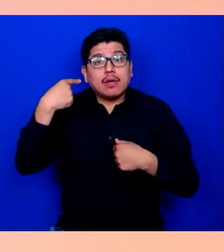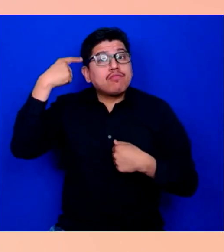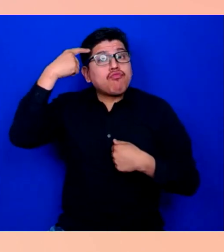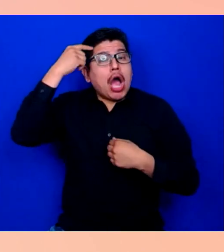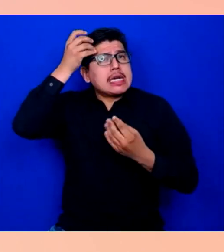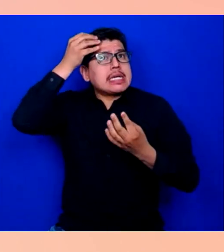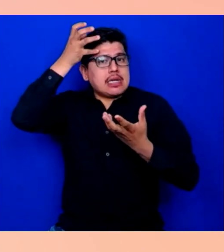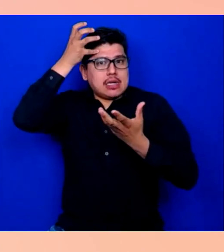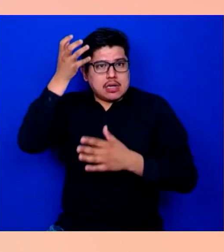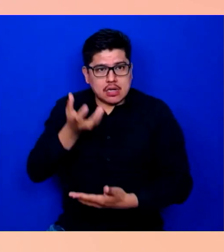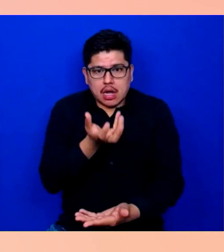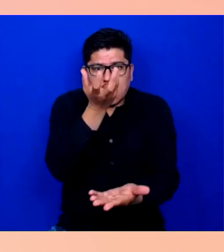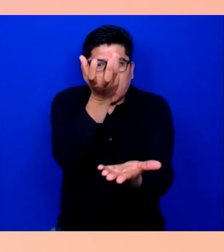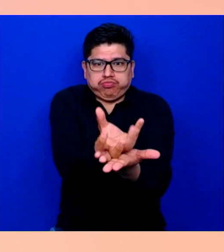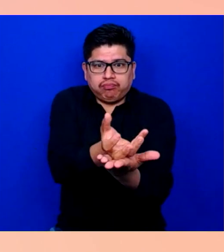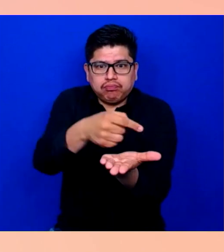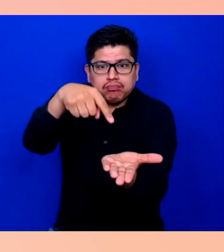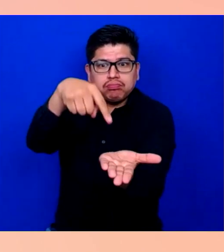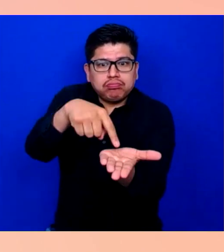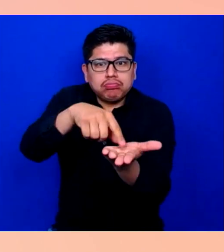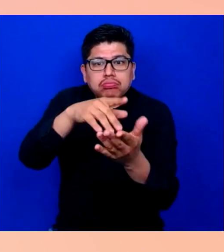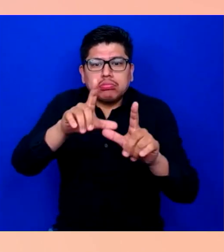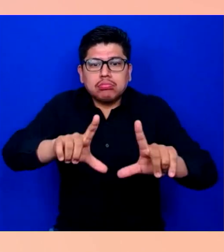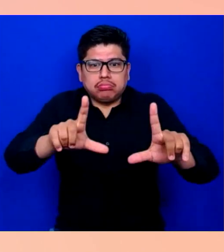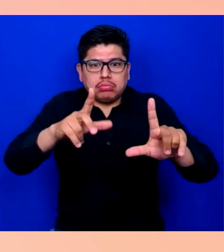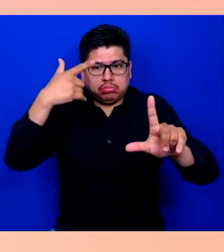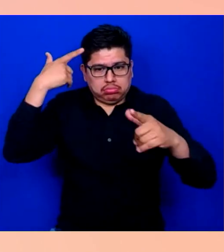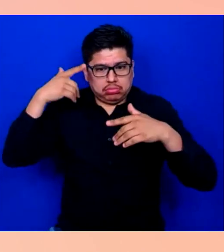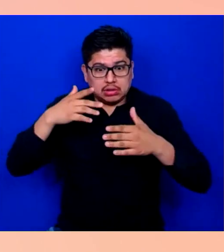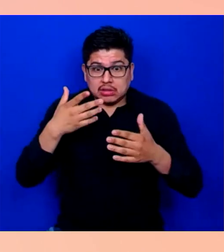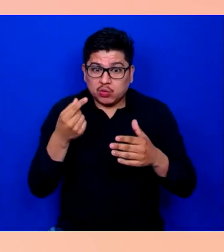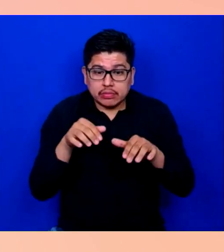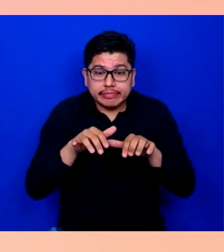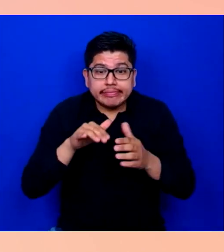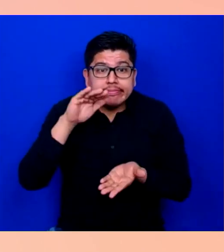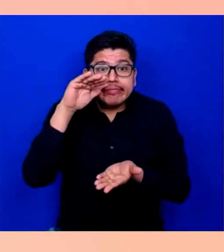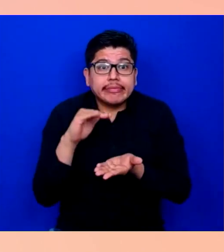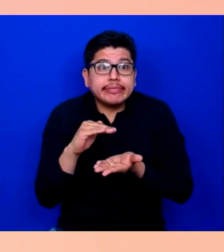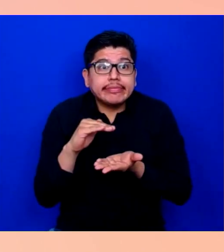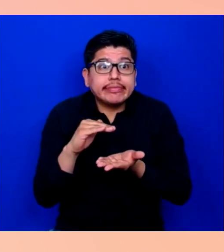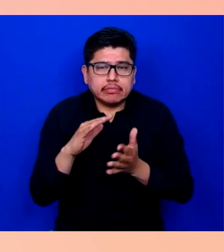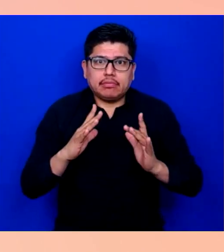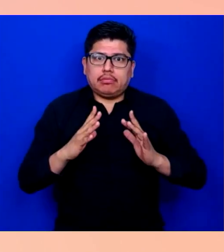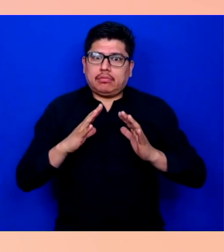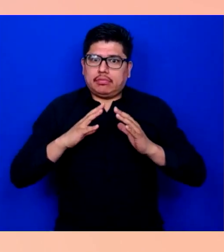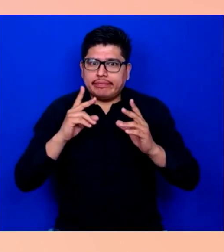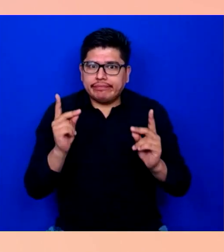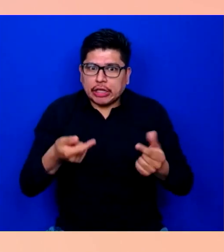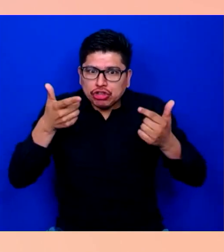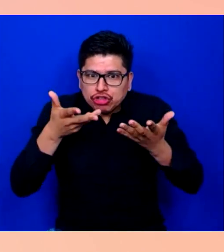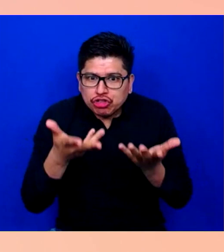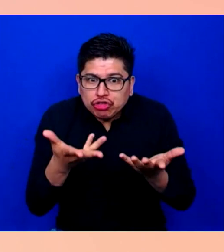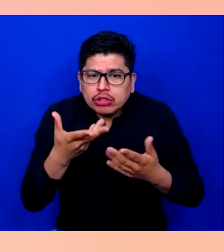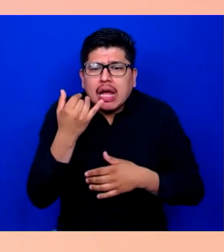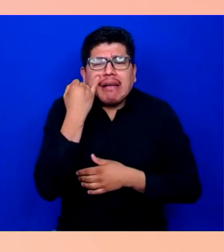clicking and dictating as possible. If you can't use a keyboard without extreme pain,